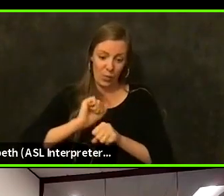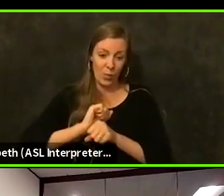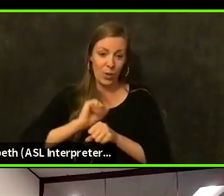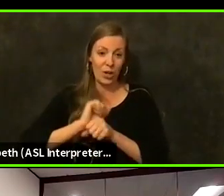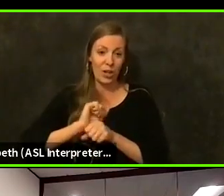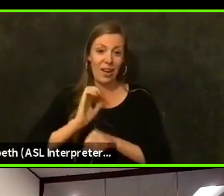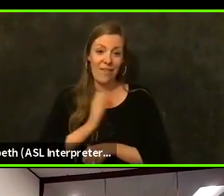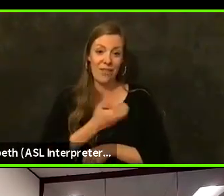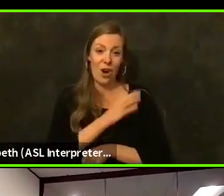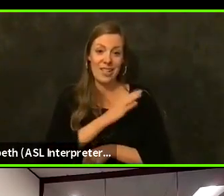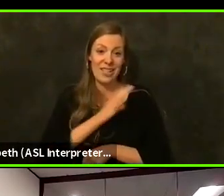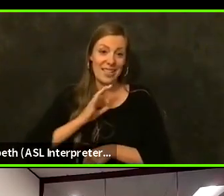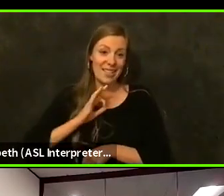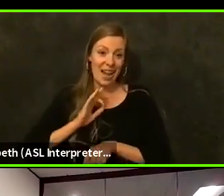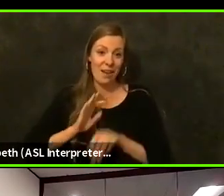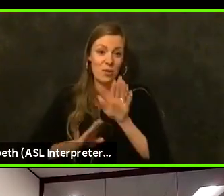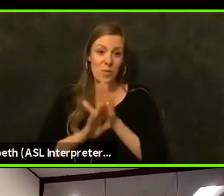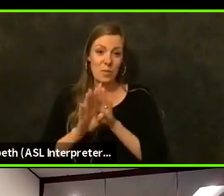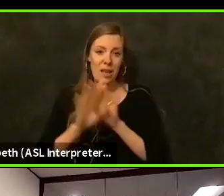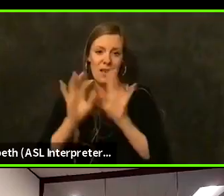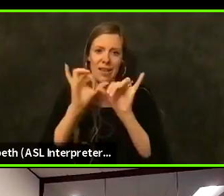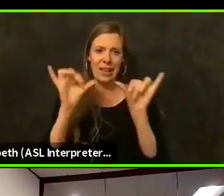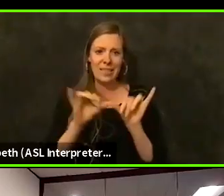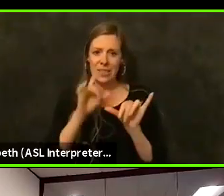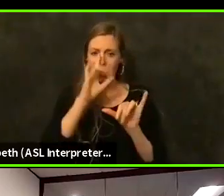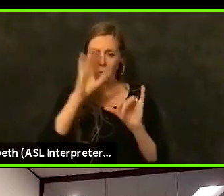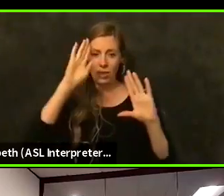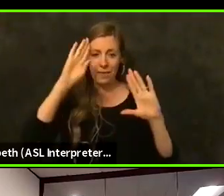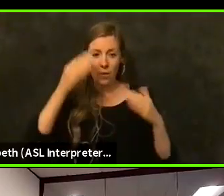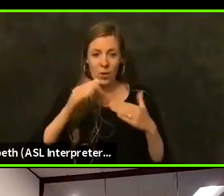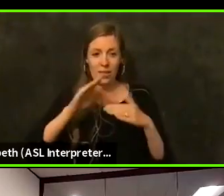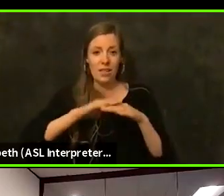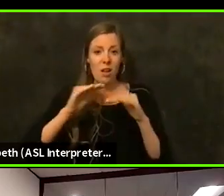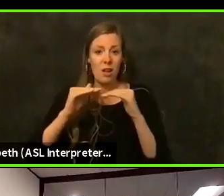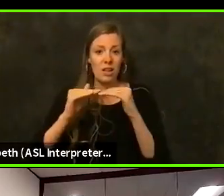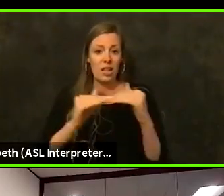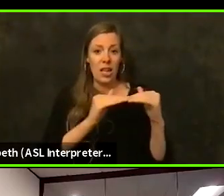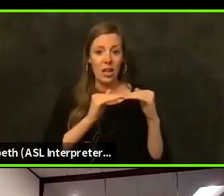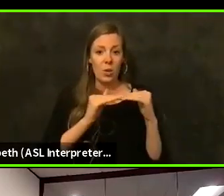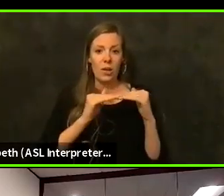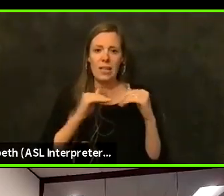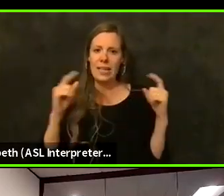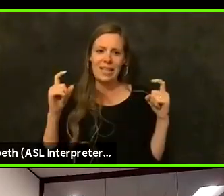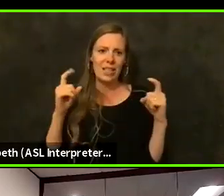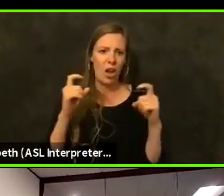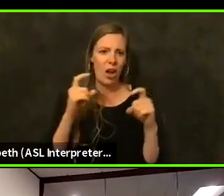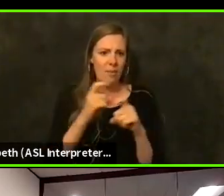to build a system that's really centered around equity. And it's a complex system and it has a lot of different players.